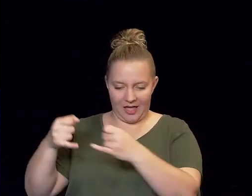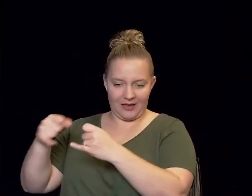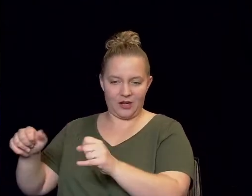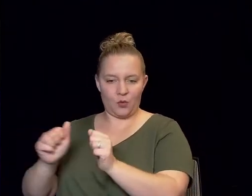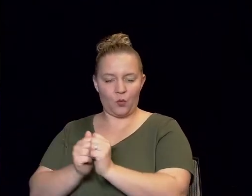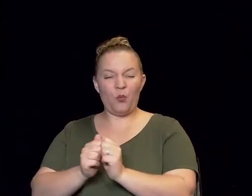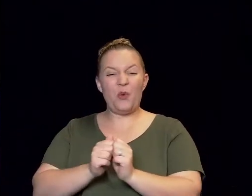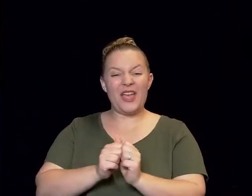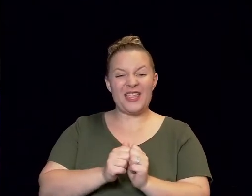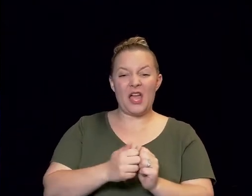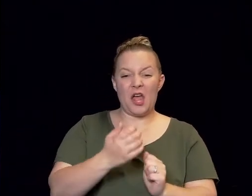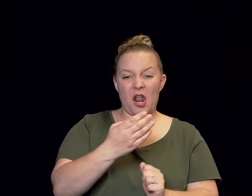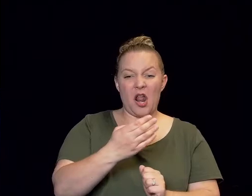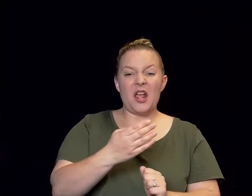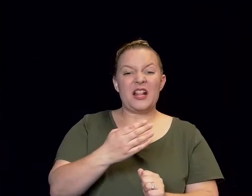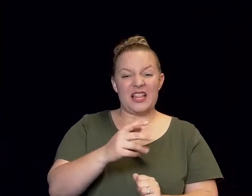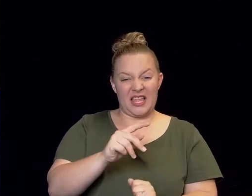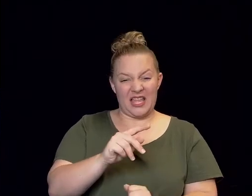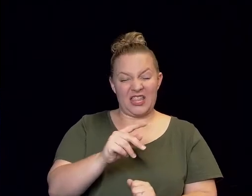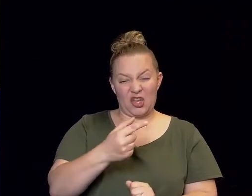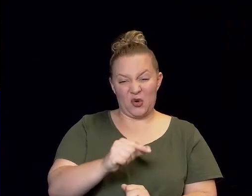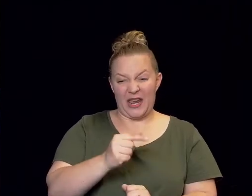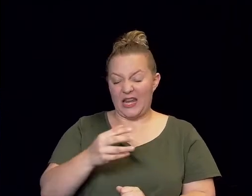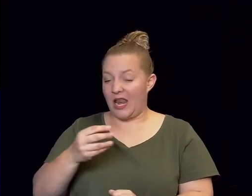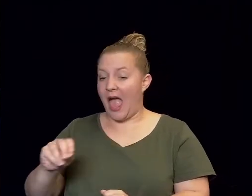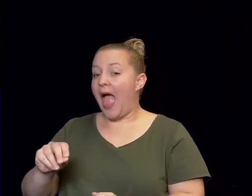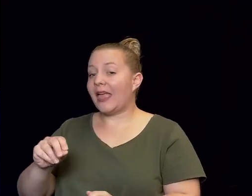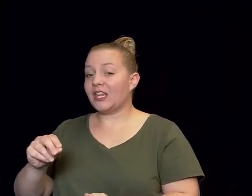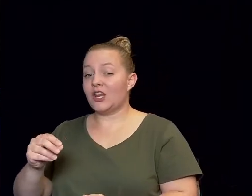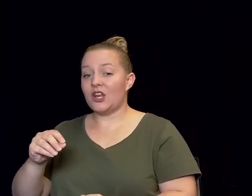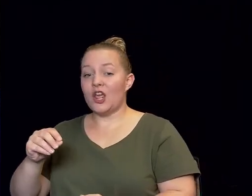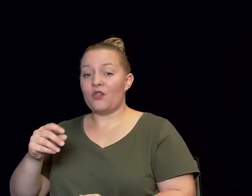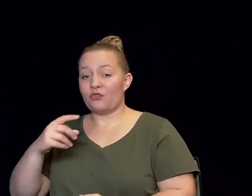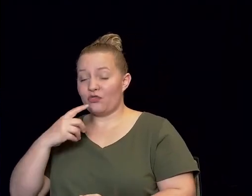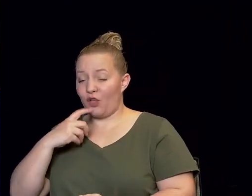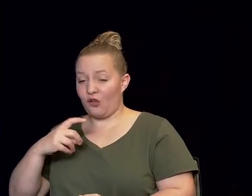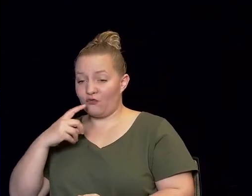the pink color obviously those two things can be simplified. So, you would actually continue working